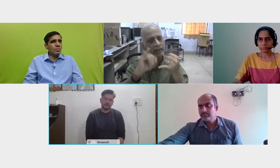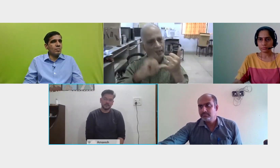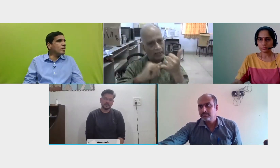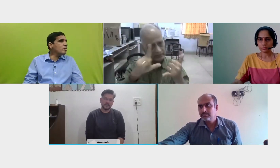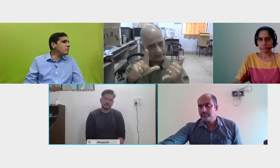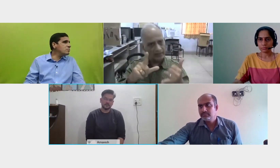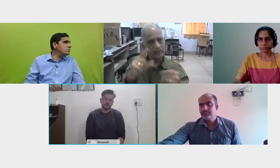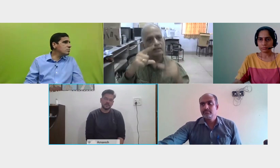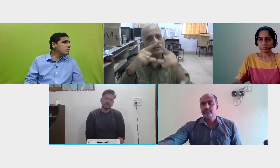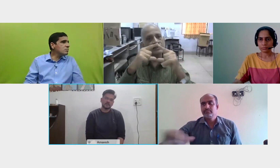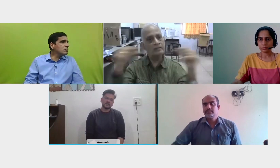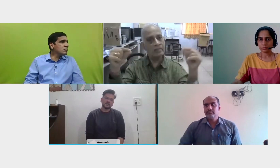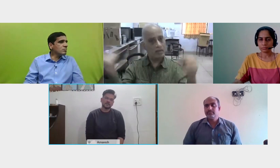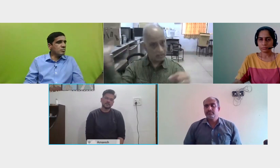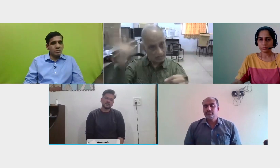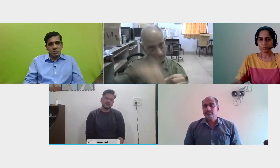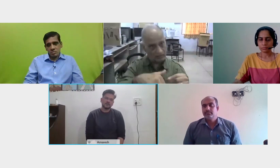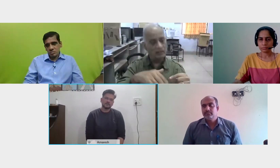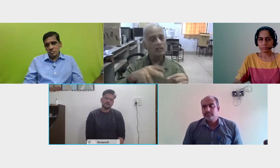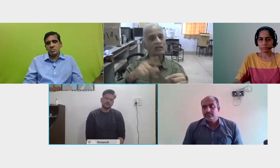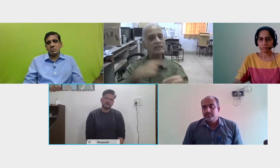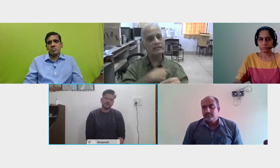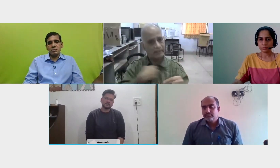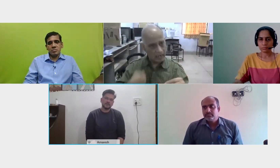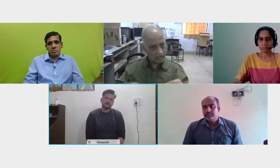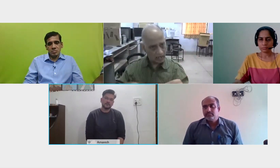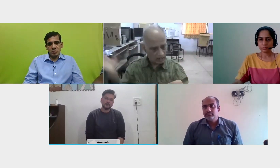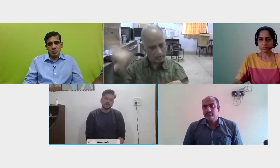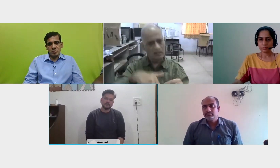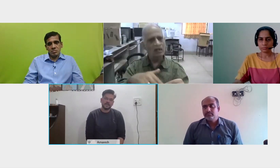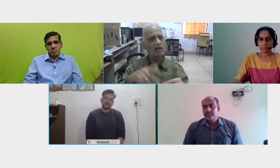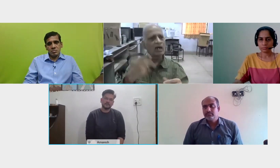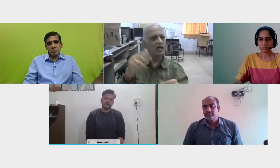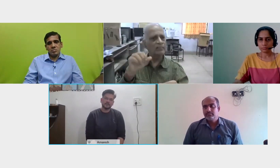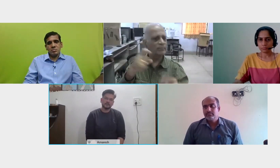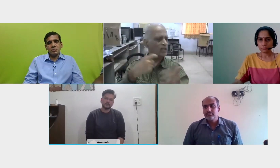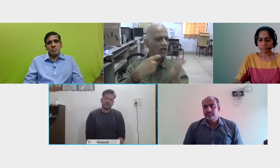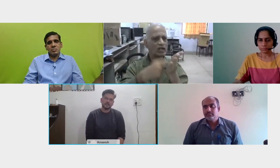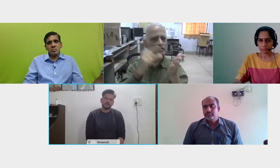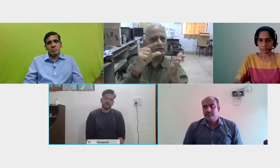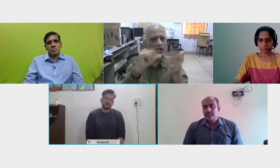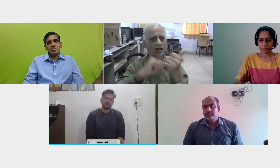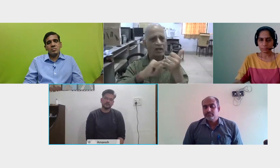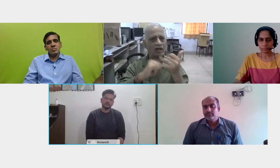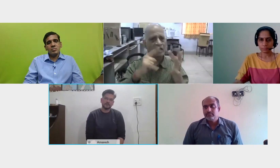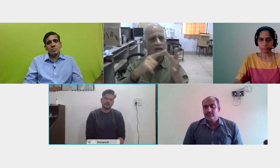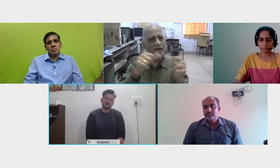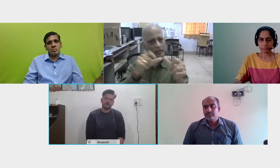using Indian sign language. So for example during that event we had people from Britain,